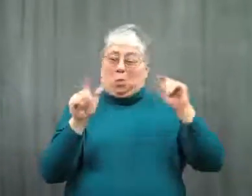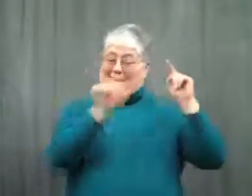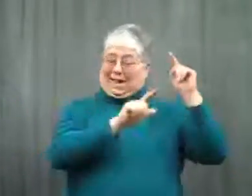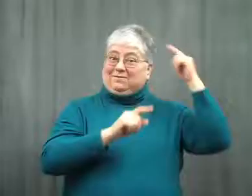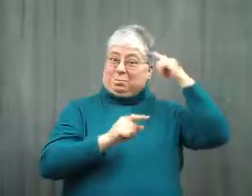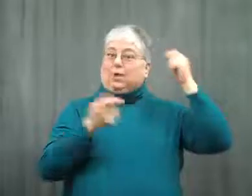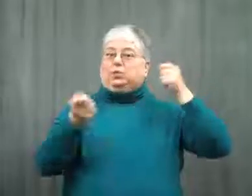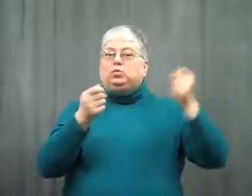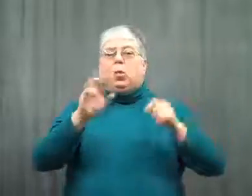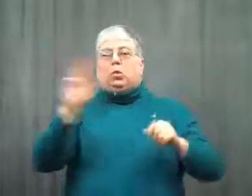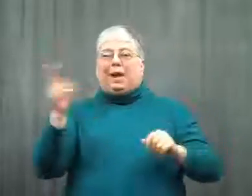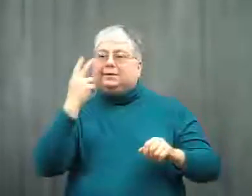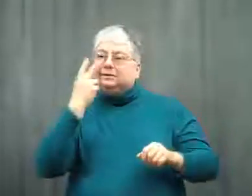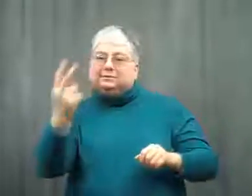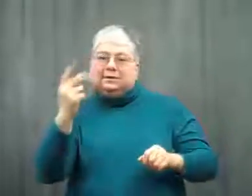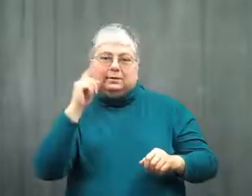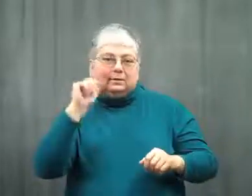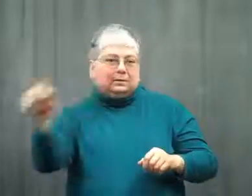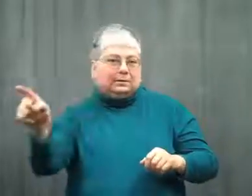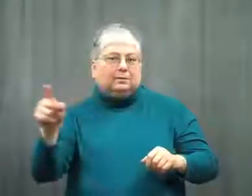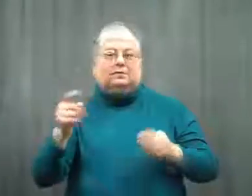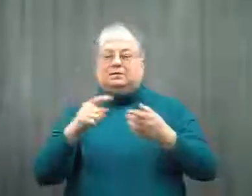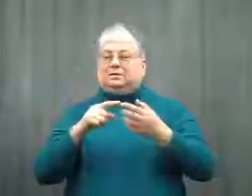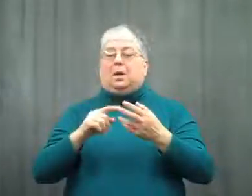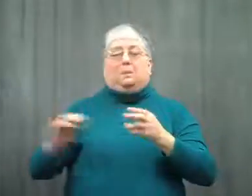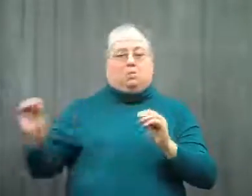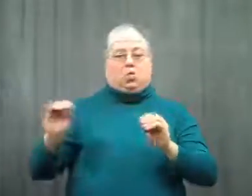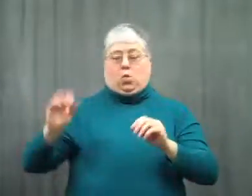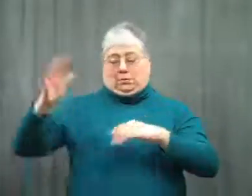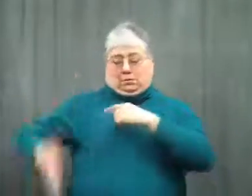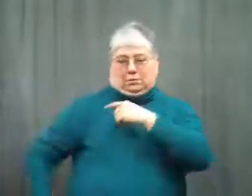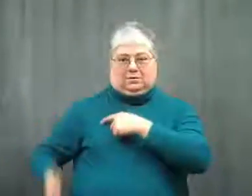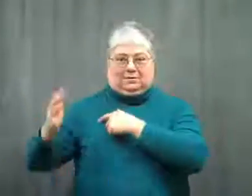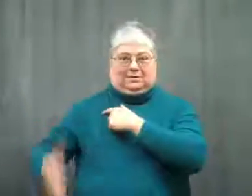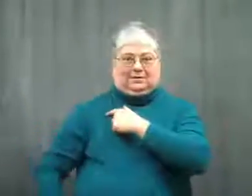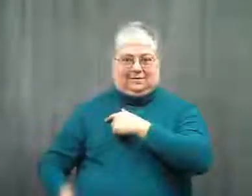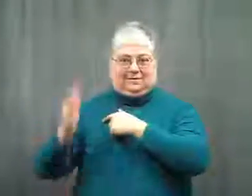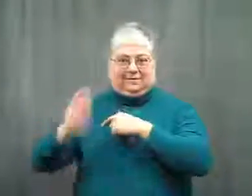So the left side controls vision on the right side, and movement on the right side.